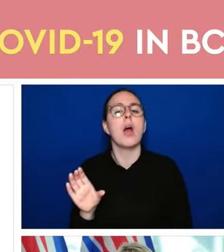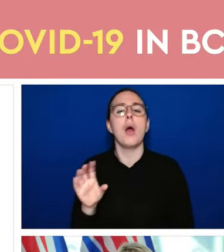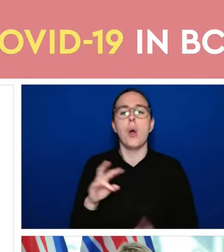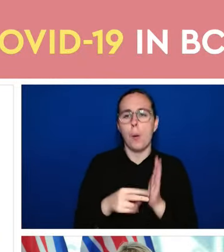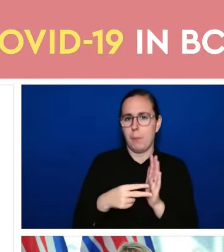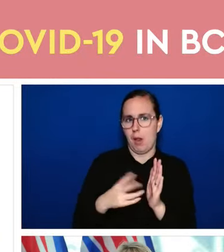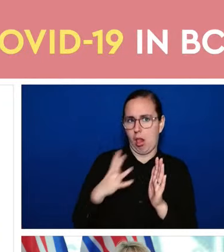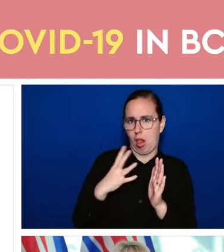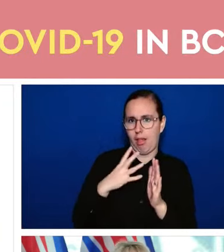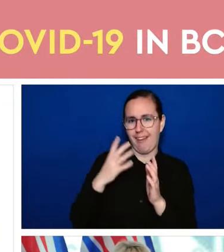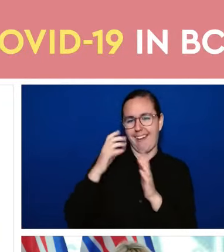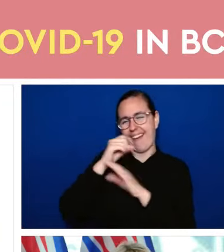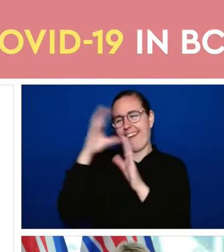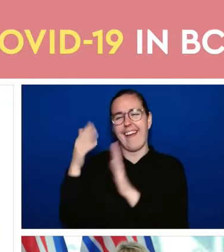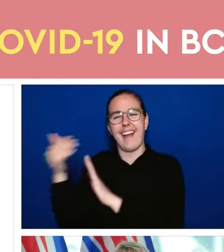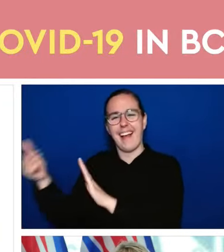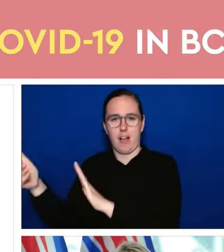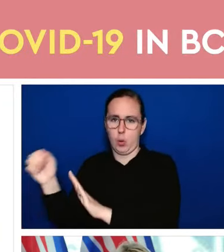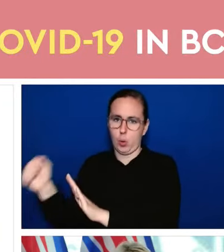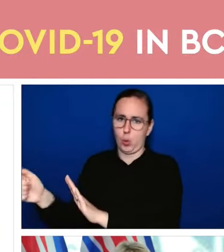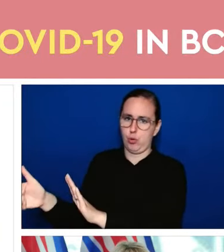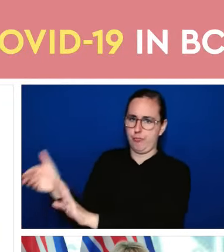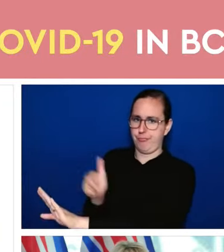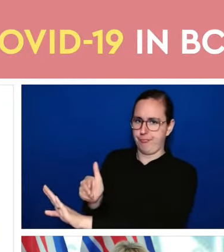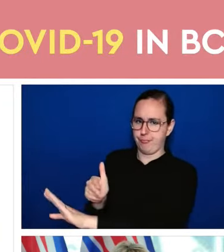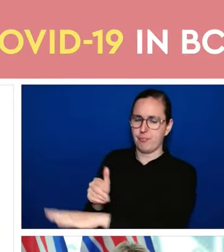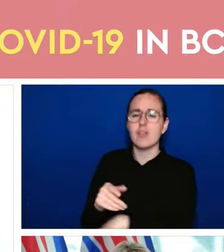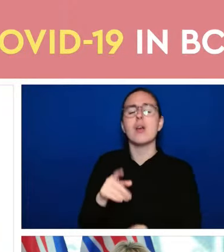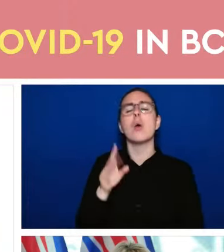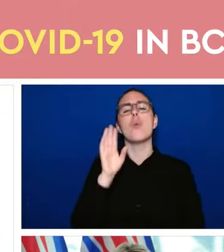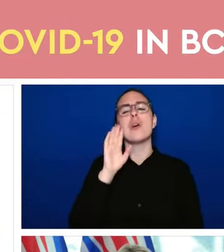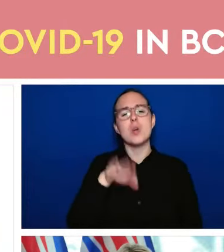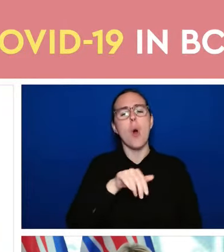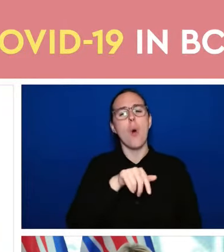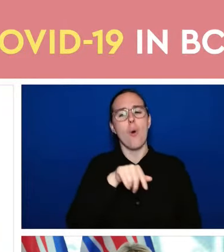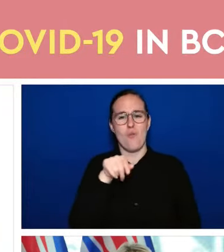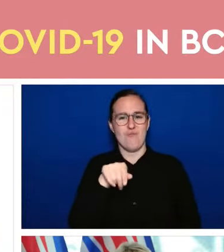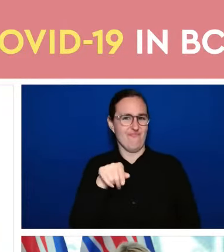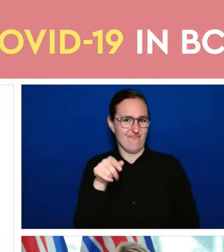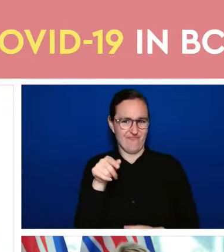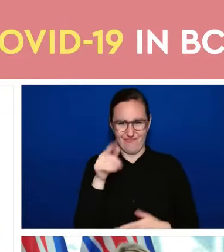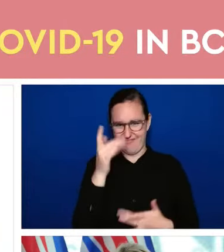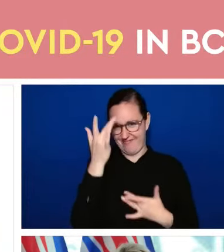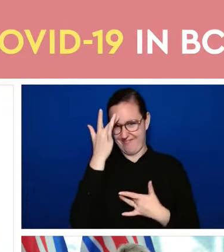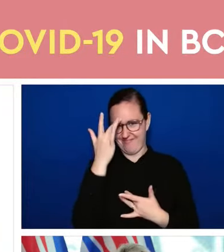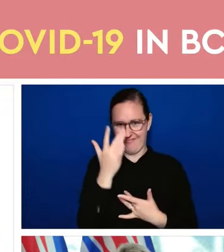respiratory viruses as we're travelling wars were coming together more. And they spread